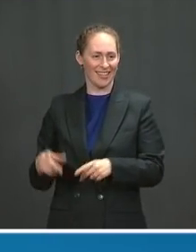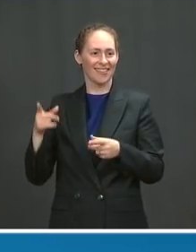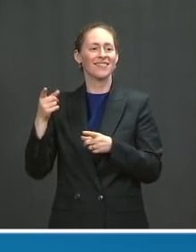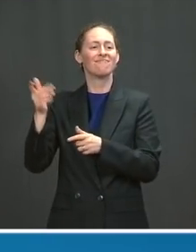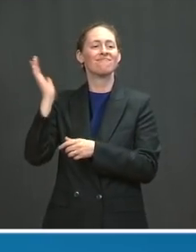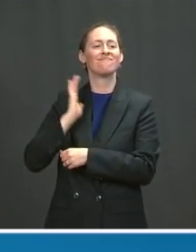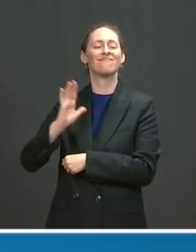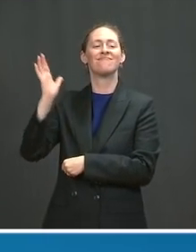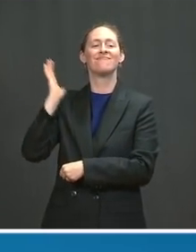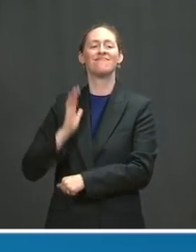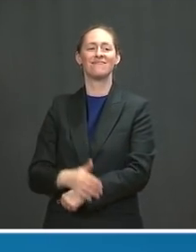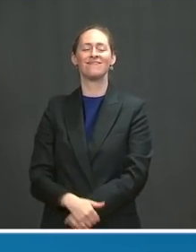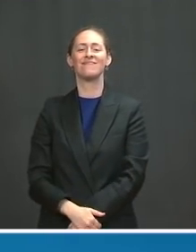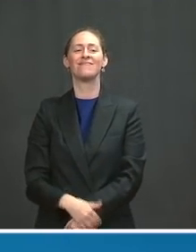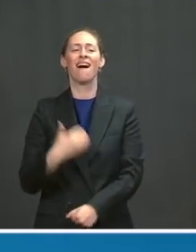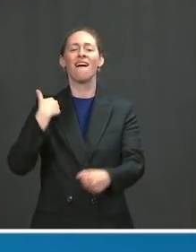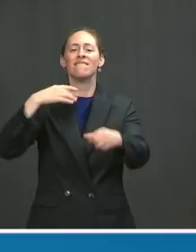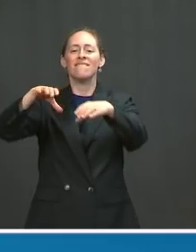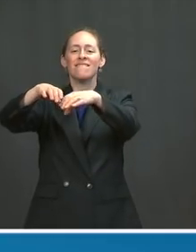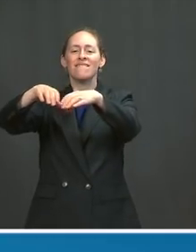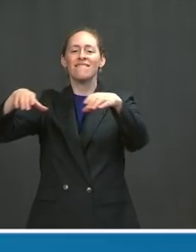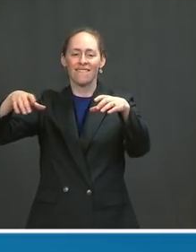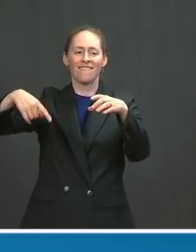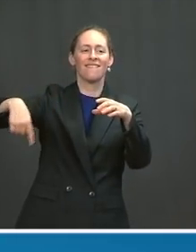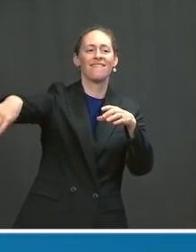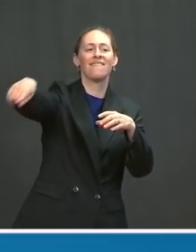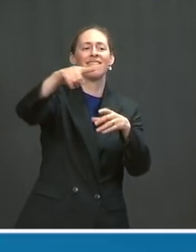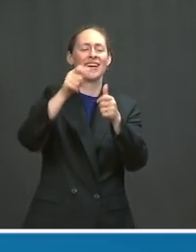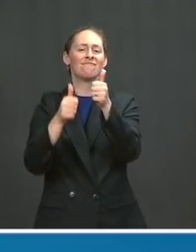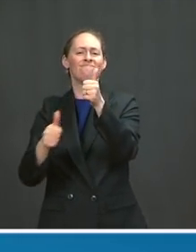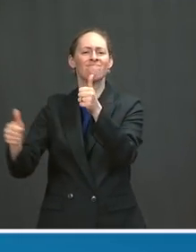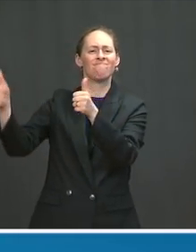of your brigade commander, Midshipman Sydney Barber.